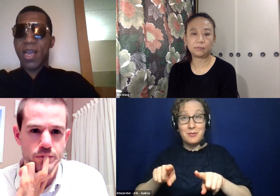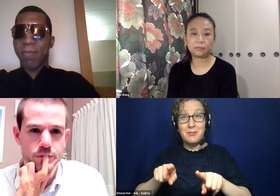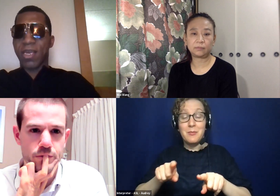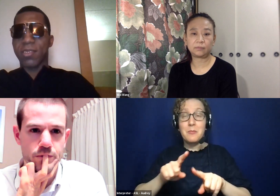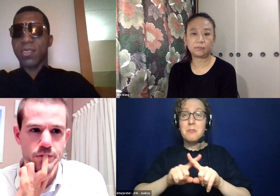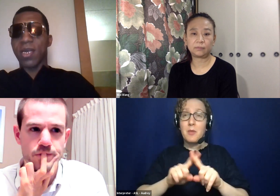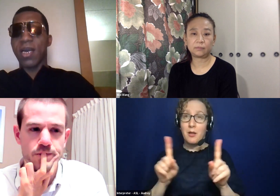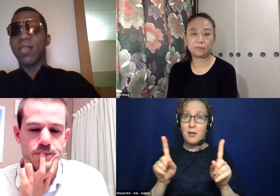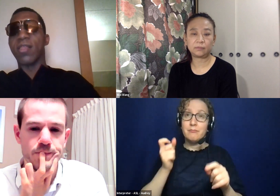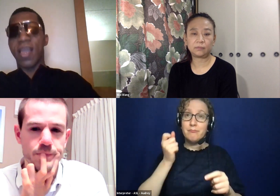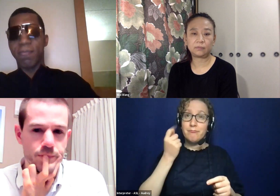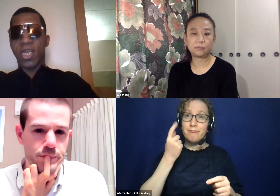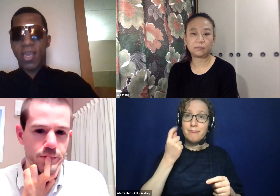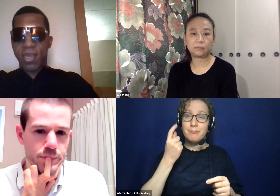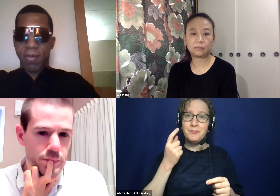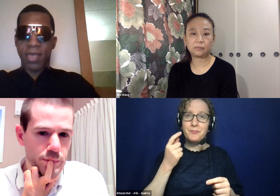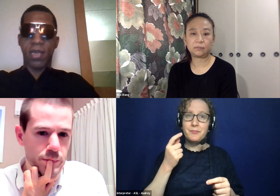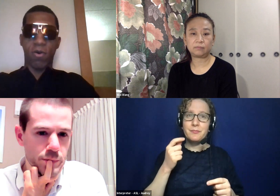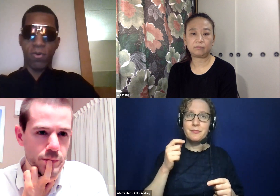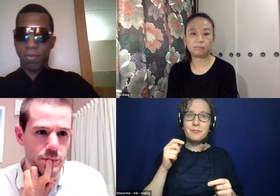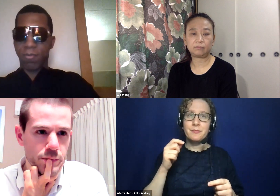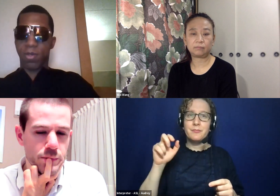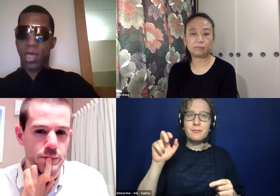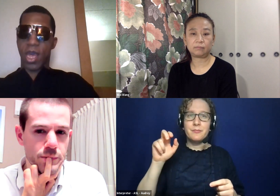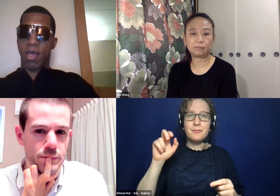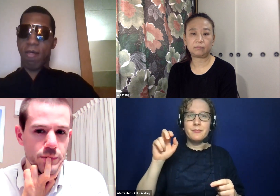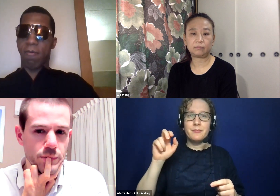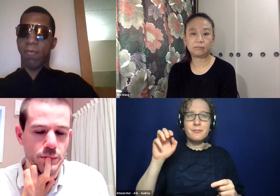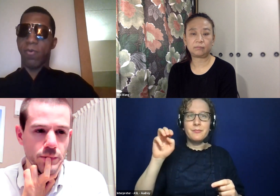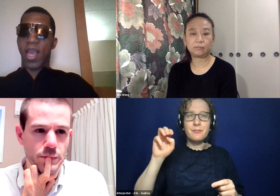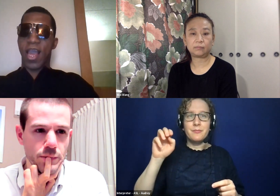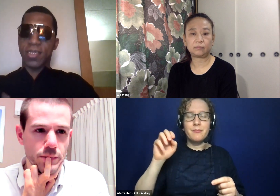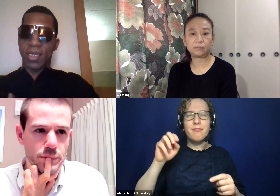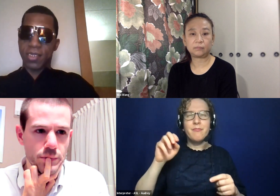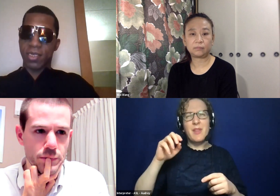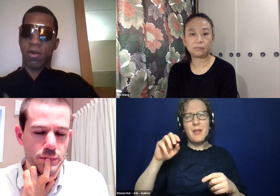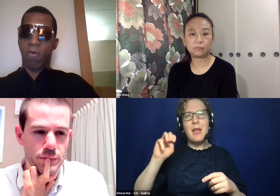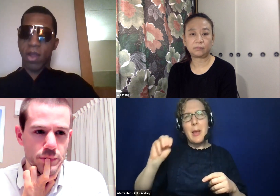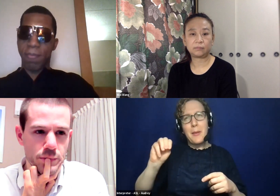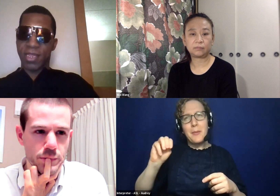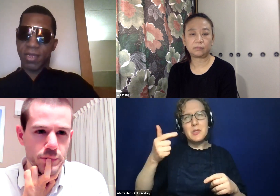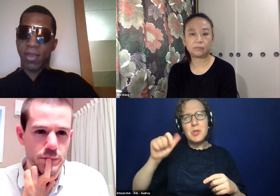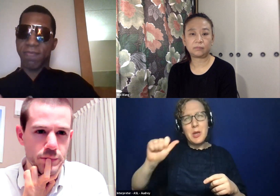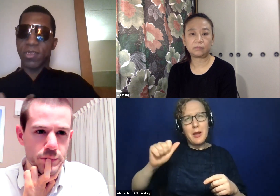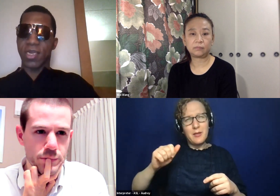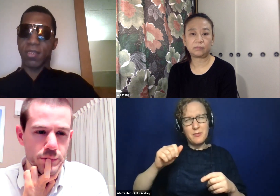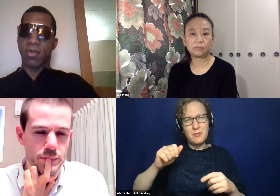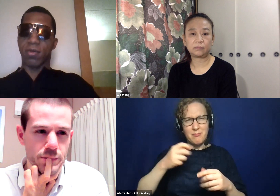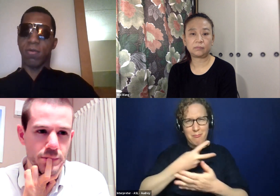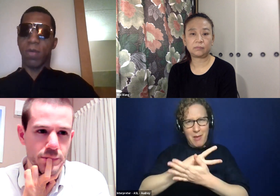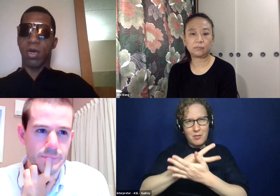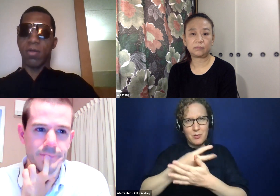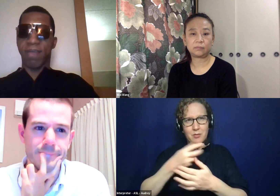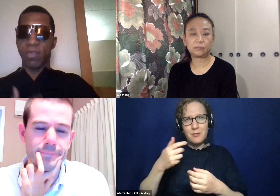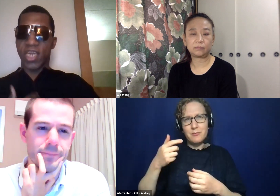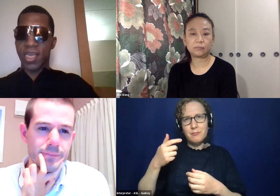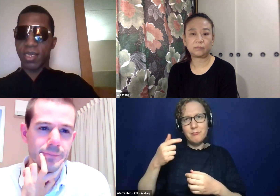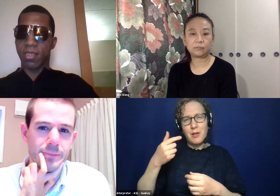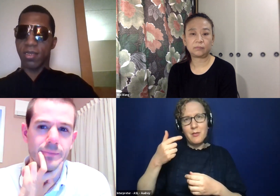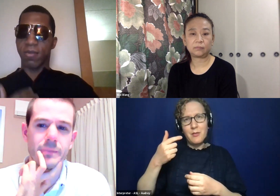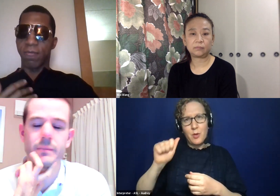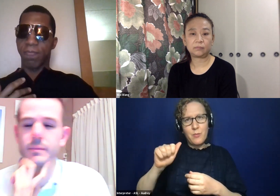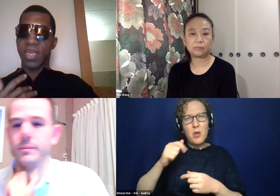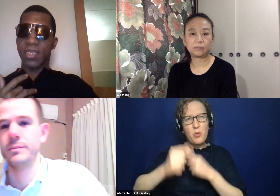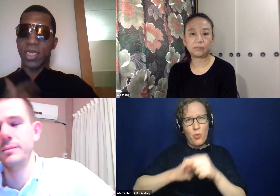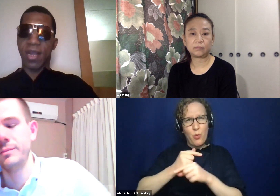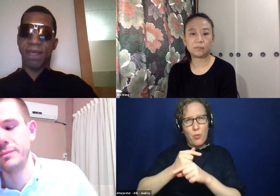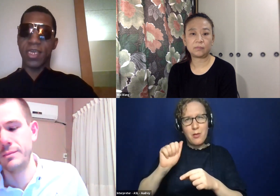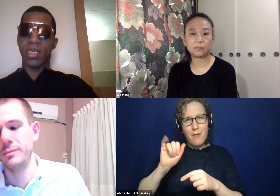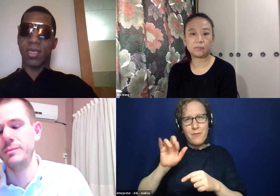yeah, because the MGA as a whole has that other requirement that you have to take the GRE